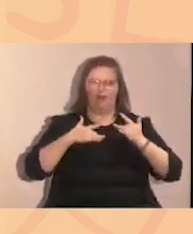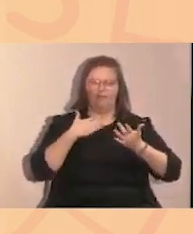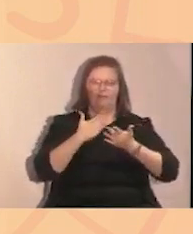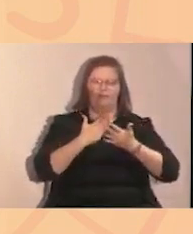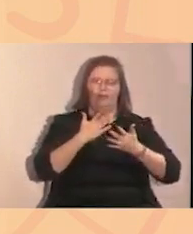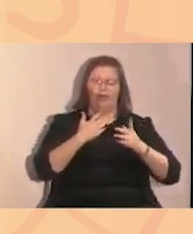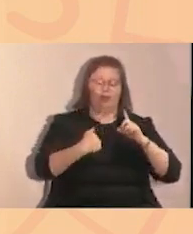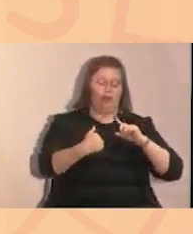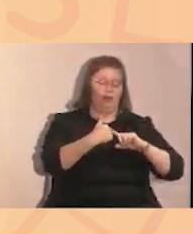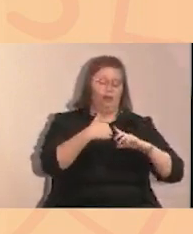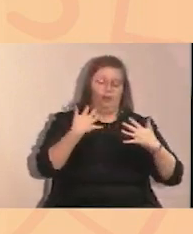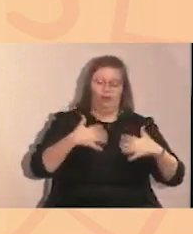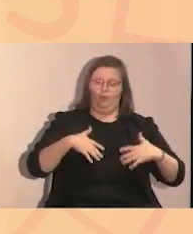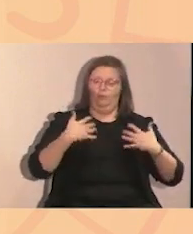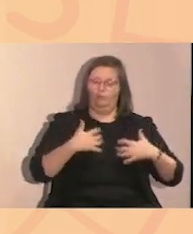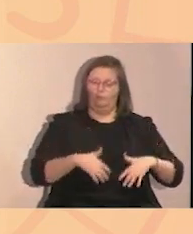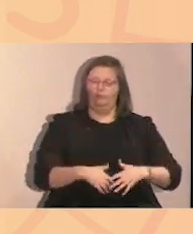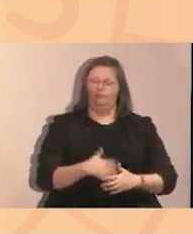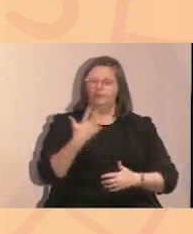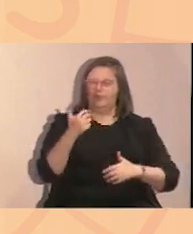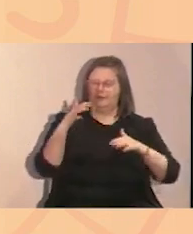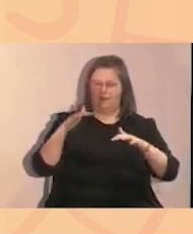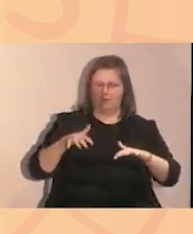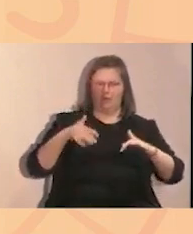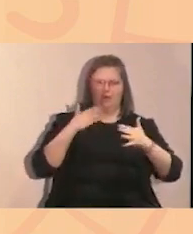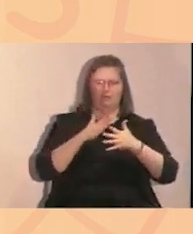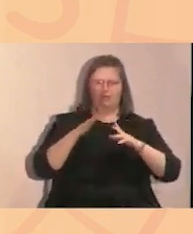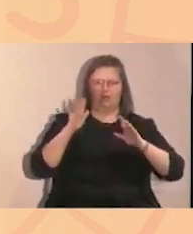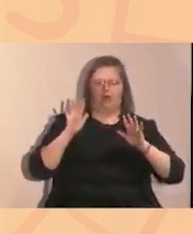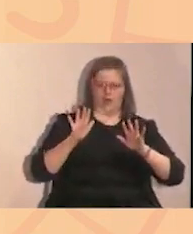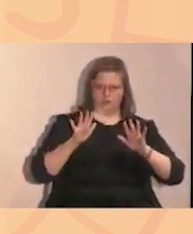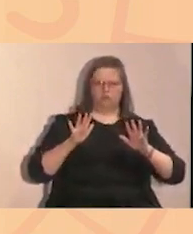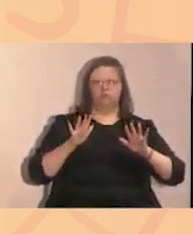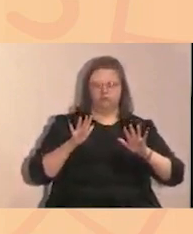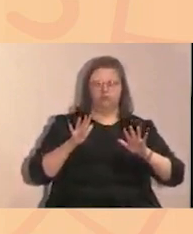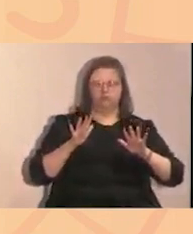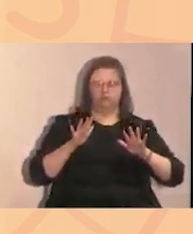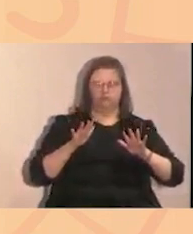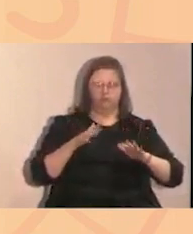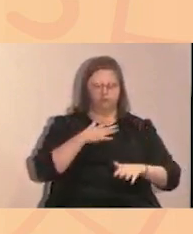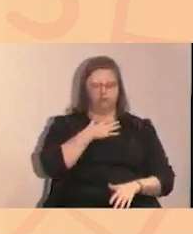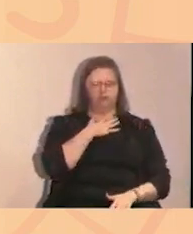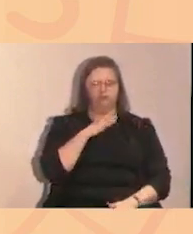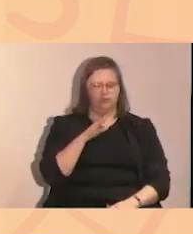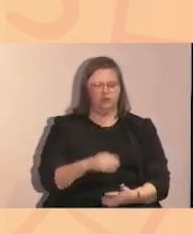audiences stopped in that moment to hear